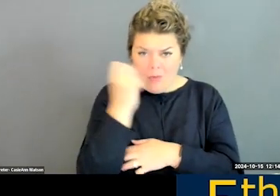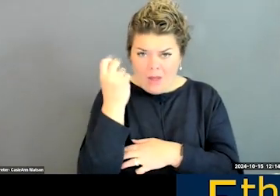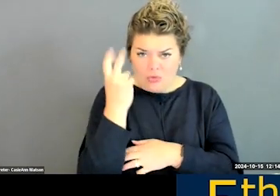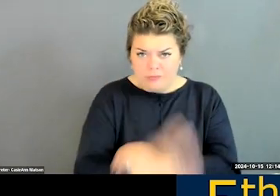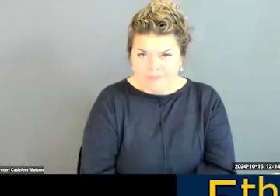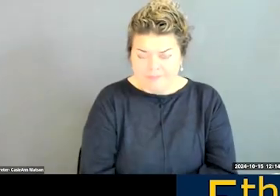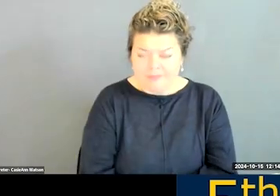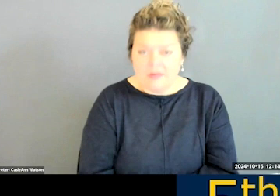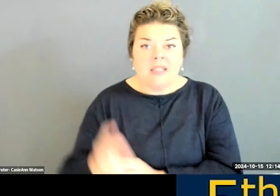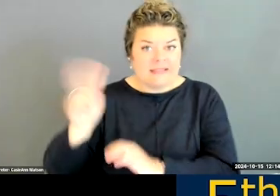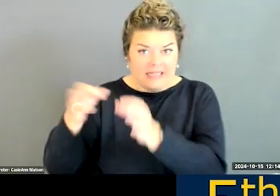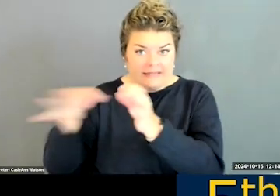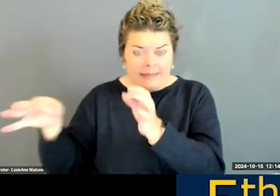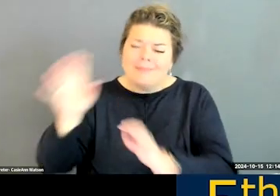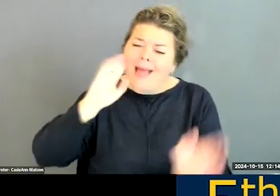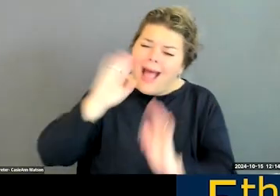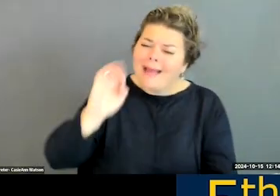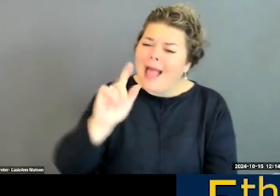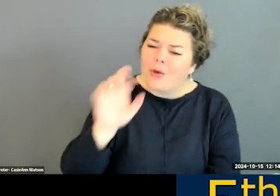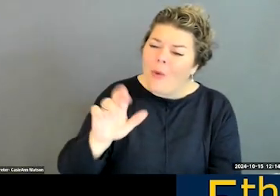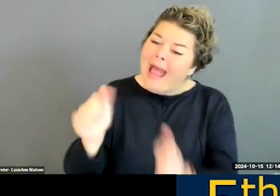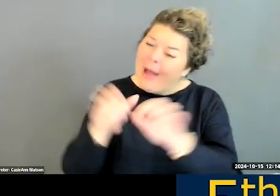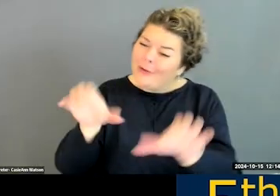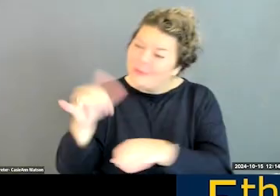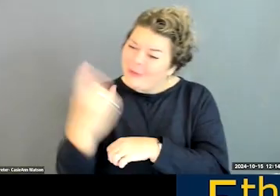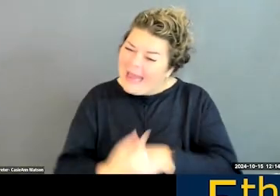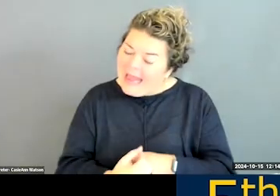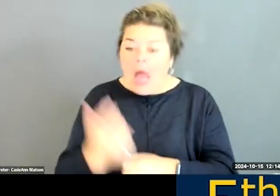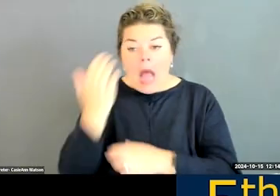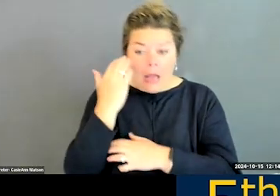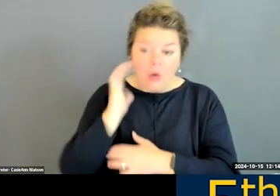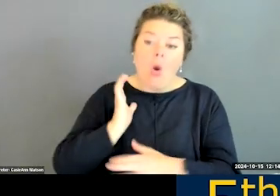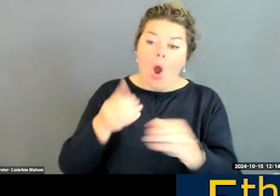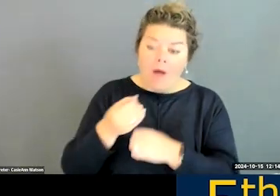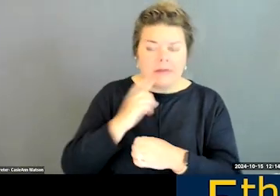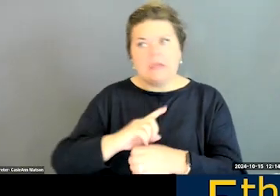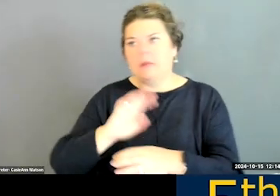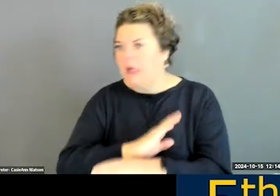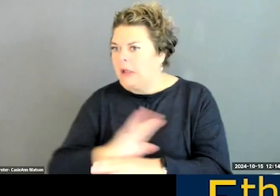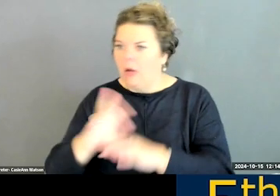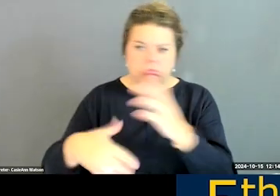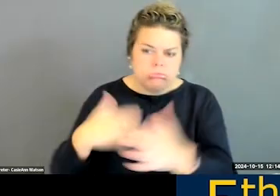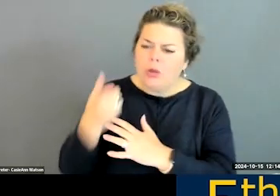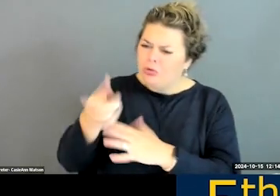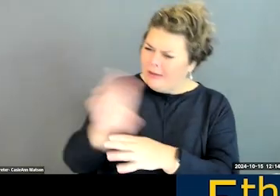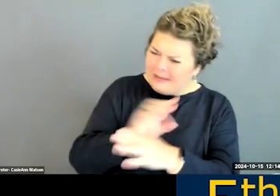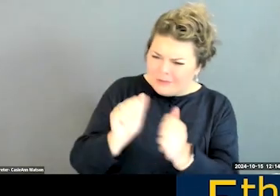The second statement, "Hi Eleanor, how are you doing today? "I know our office has been swamped lately, "and you've been really busy with training Janet